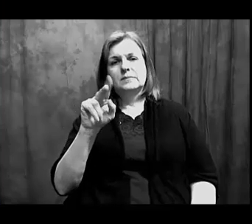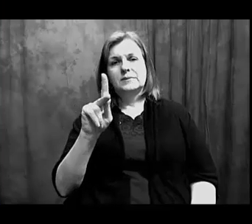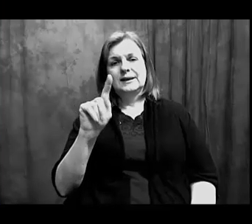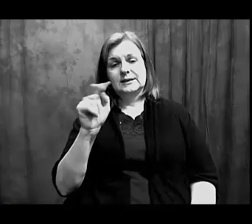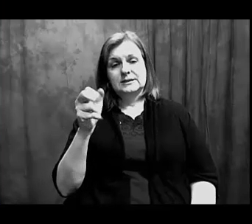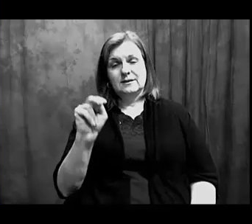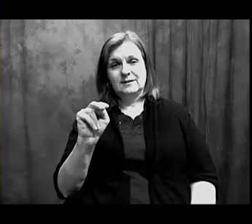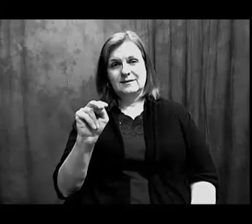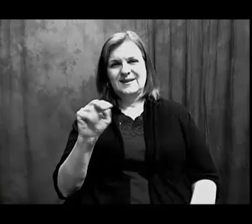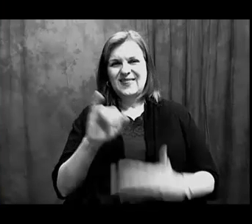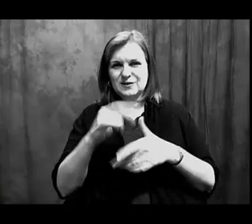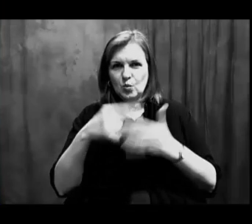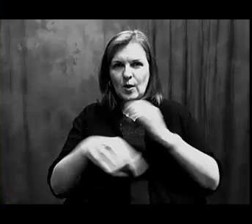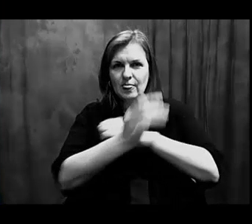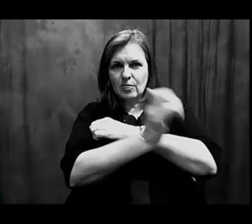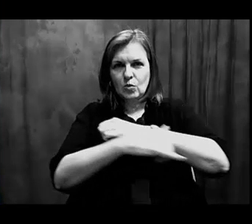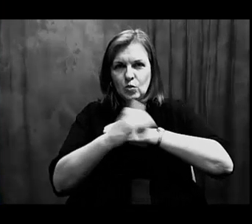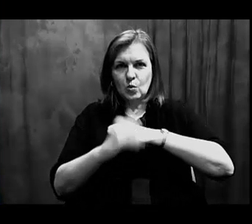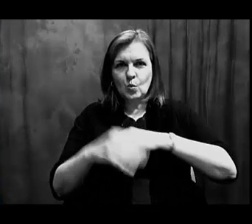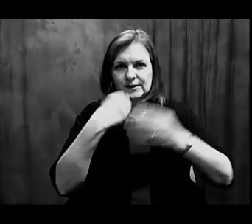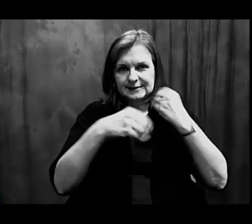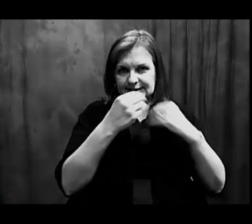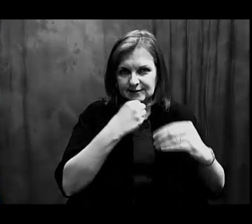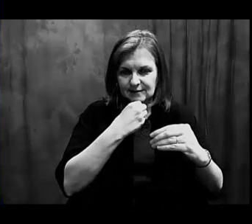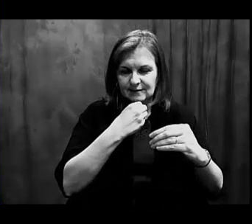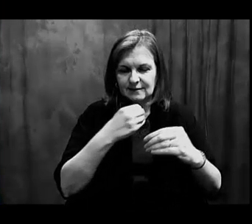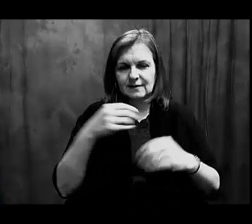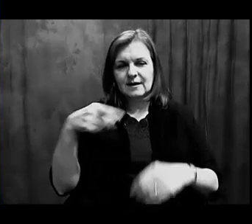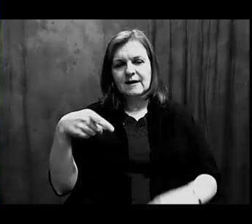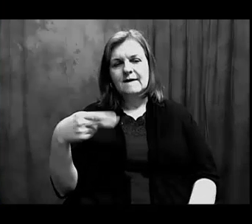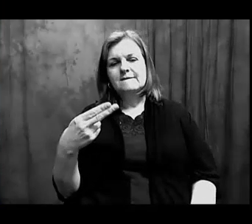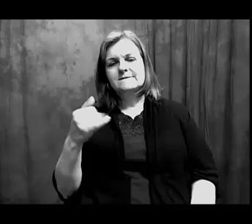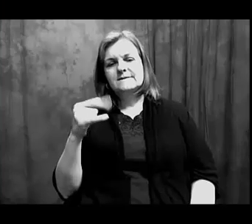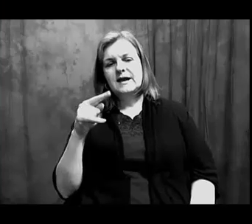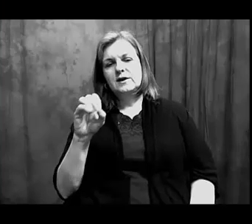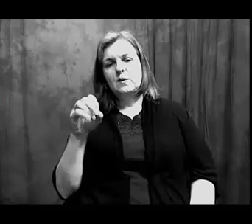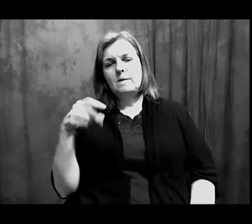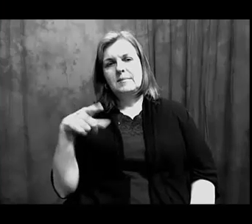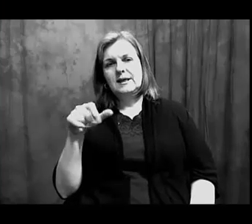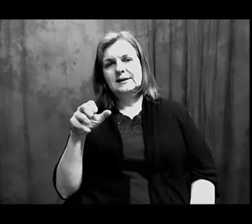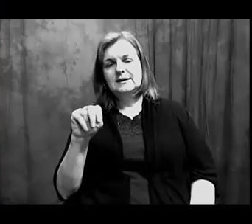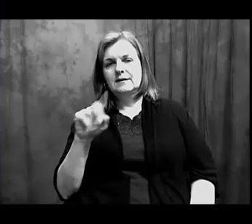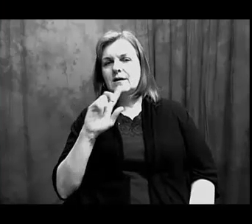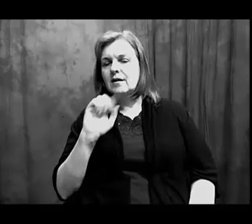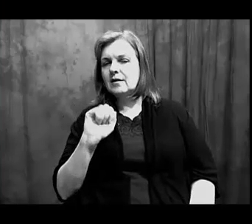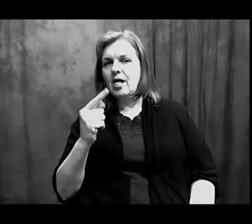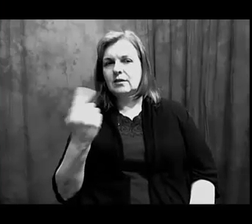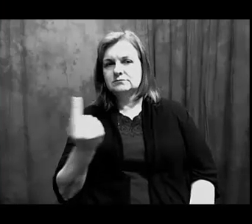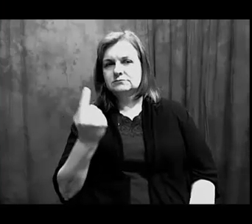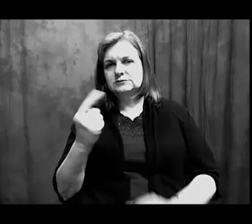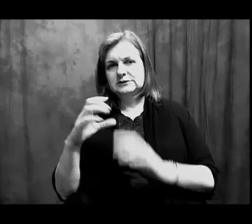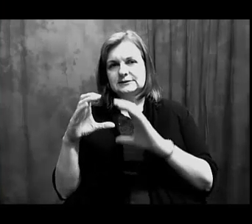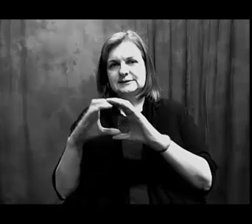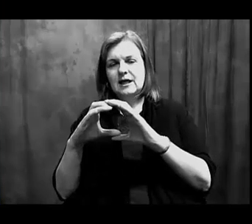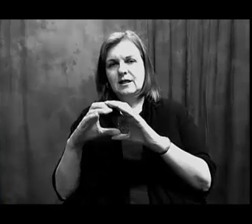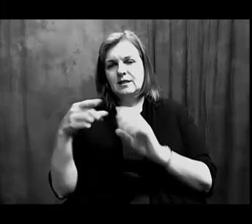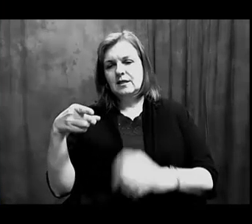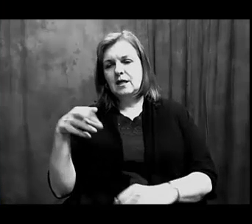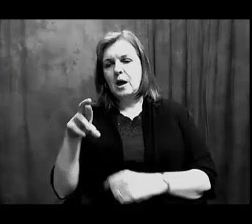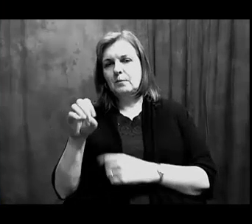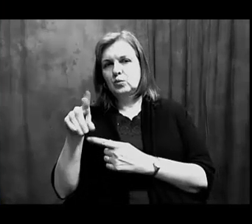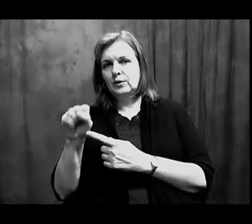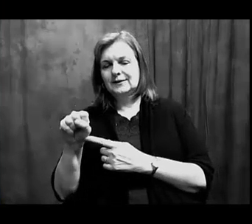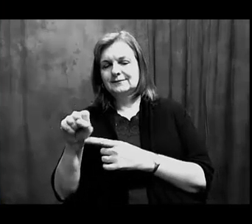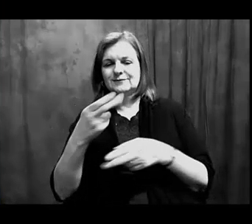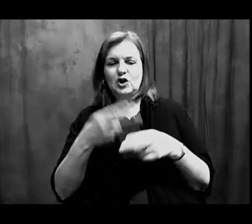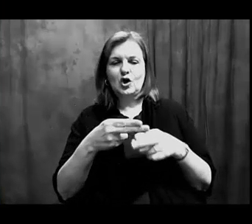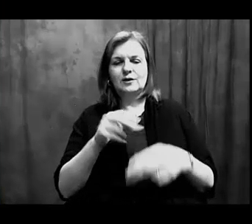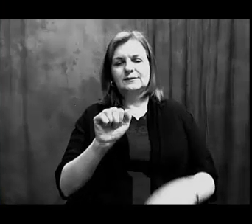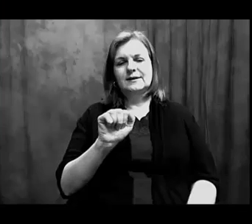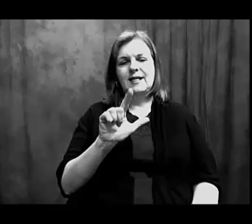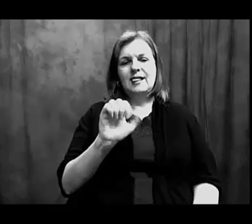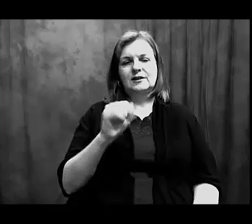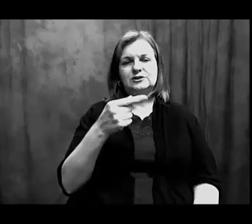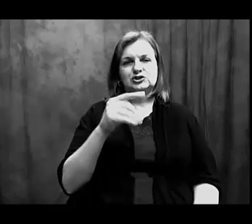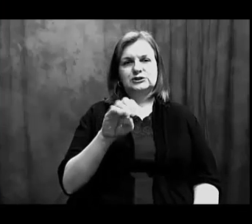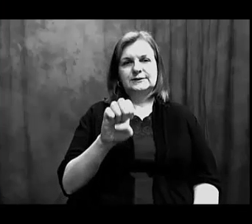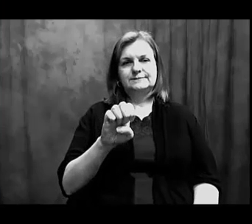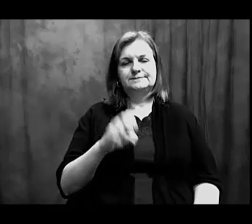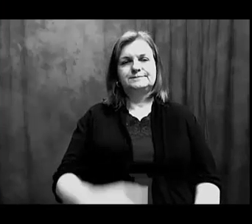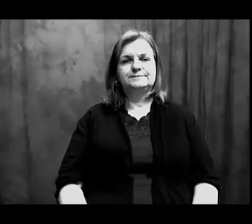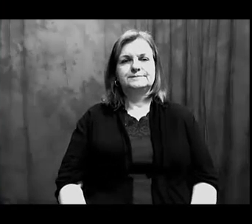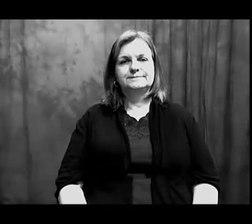to stuff the whales eat - right? well plankton are all just single celled plant-like protists known as algae